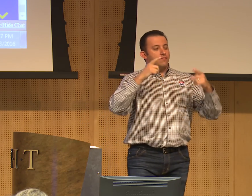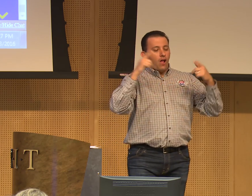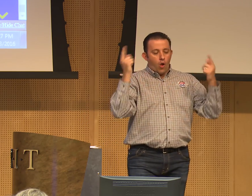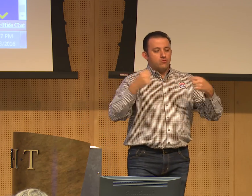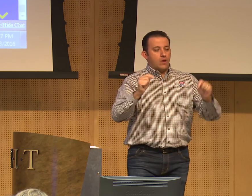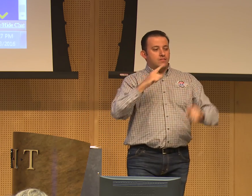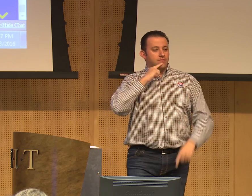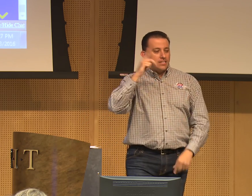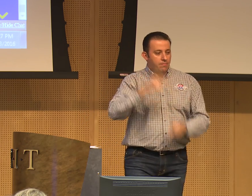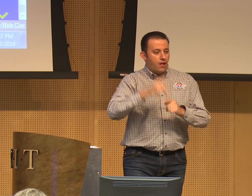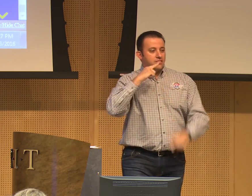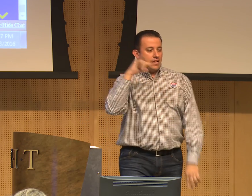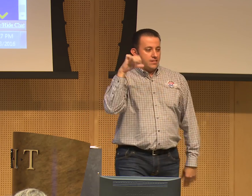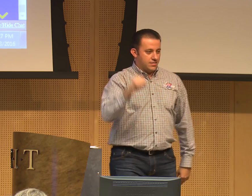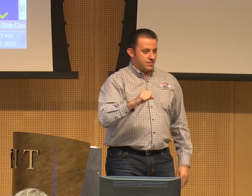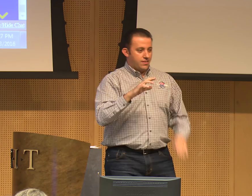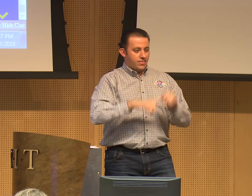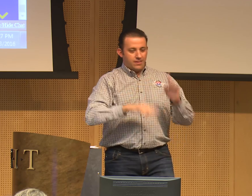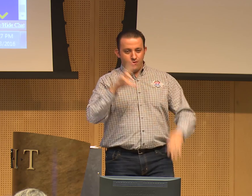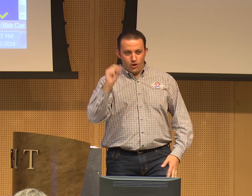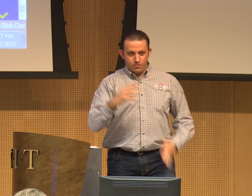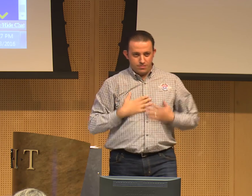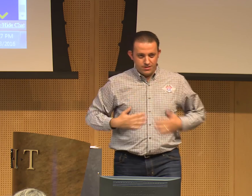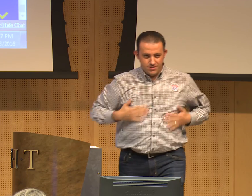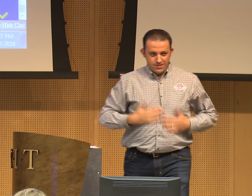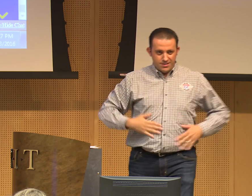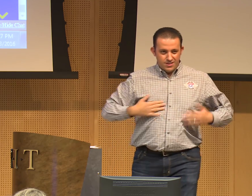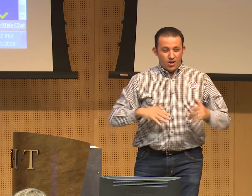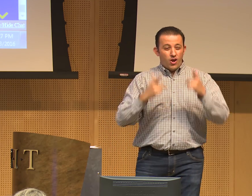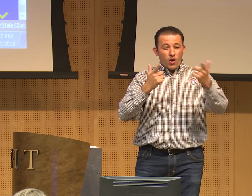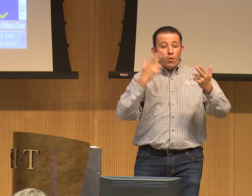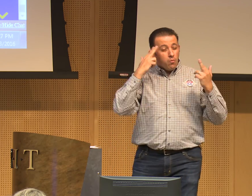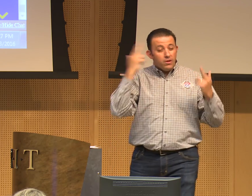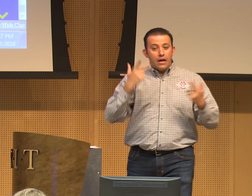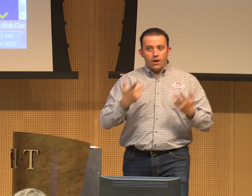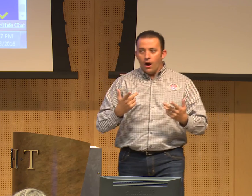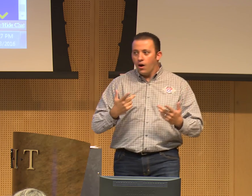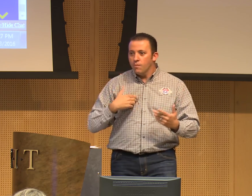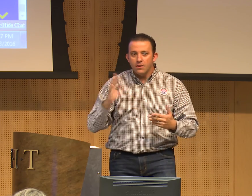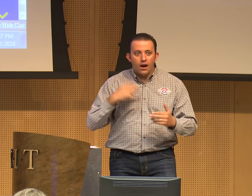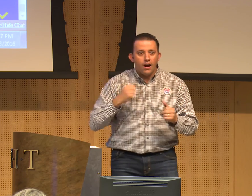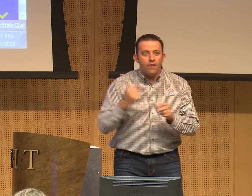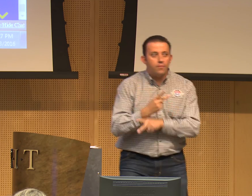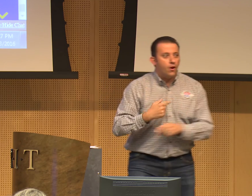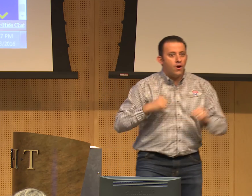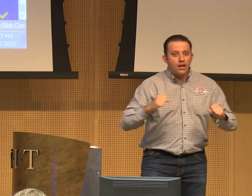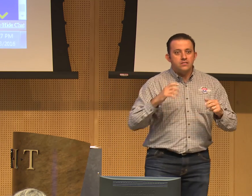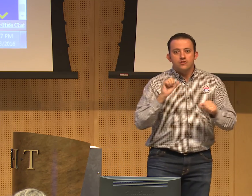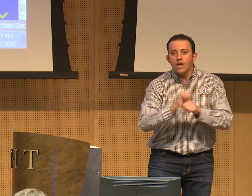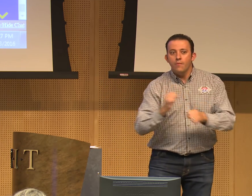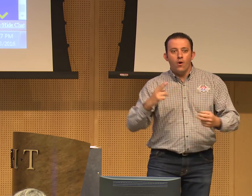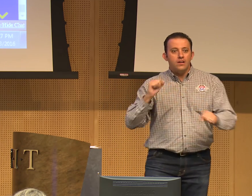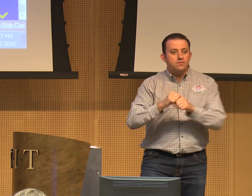But again, we always have to try and keep people saying-- moving forward with a "yes." You might realize, "Wow. There's an opportunity," right?